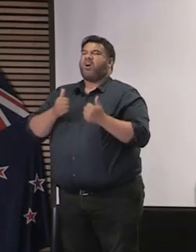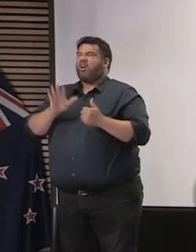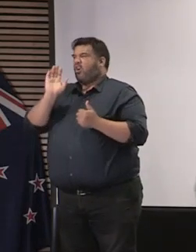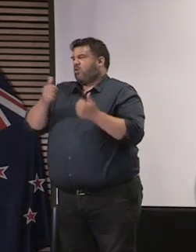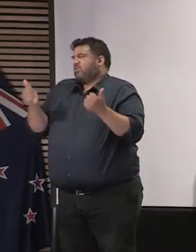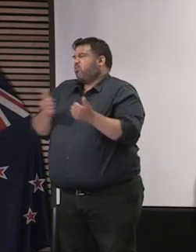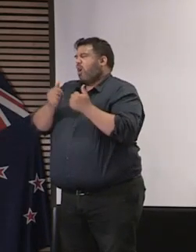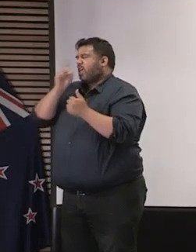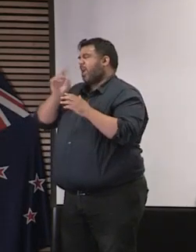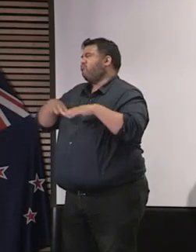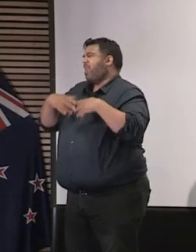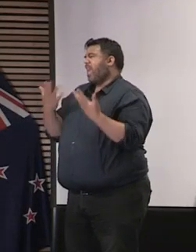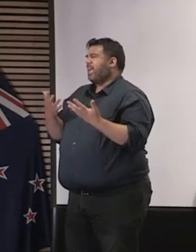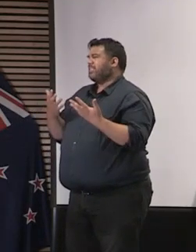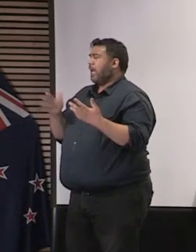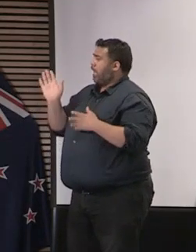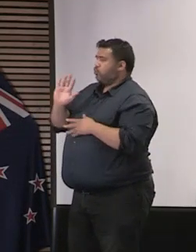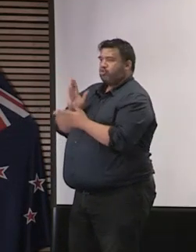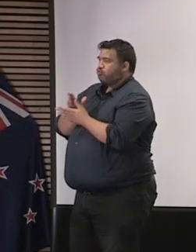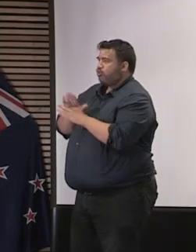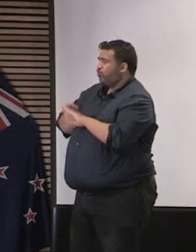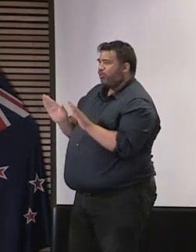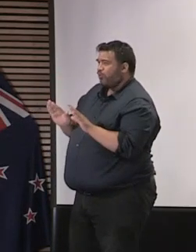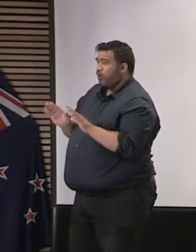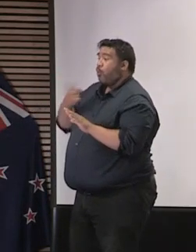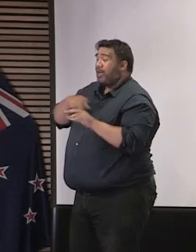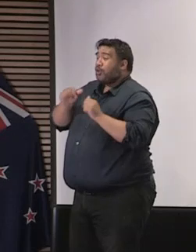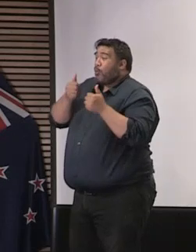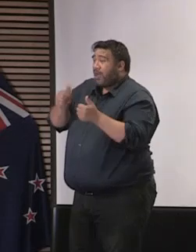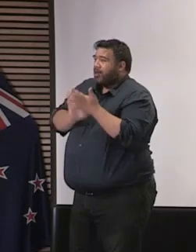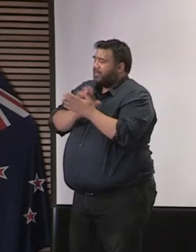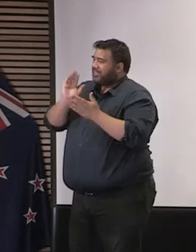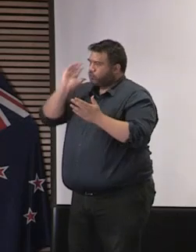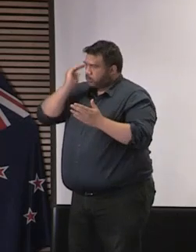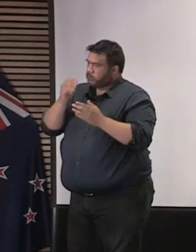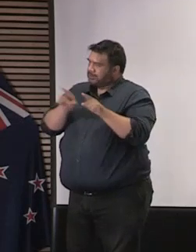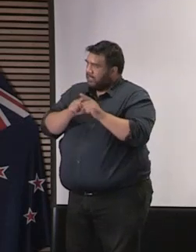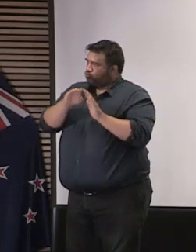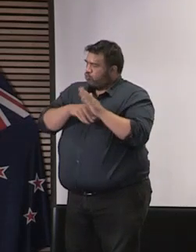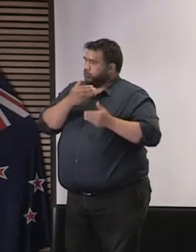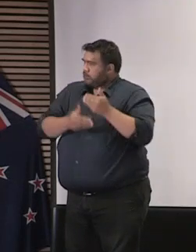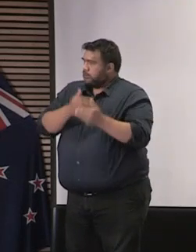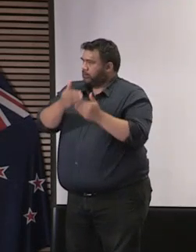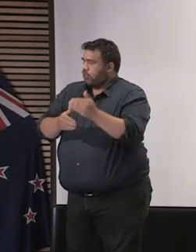some people might feel like we're doing well, so we can be a bit more relaxed - exactly